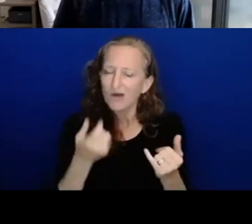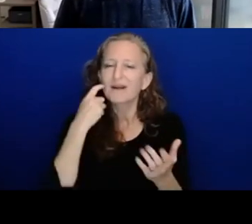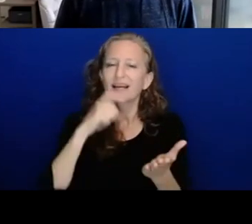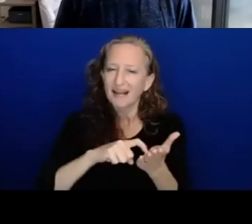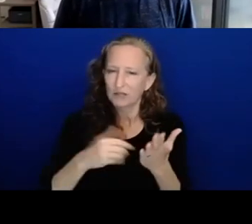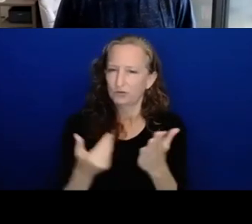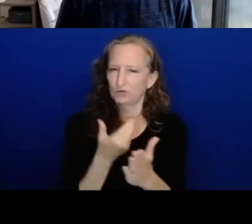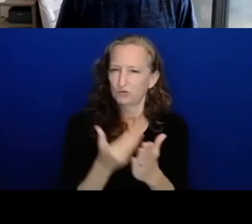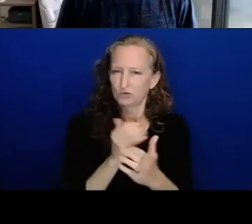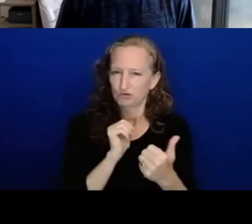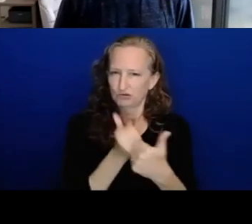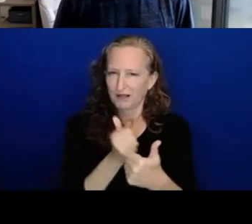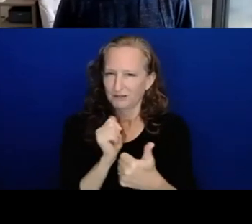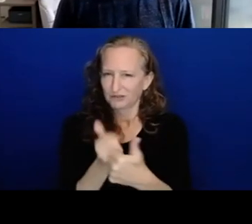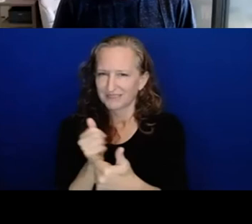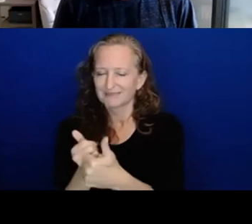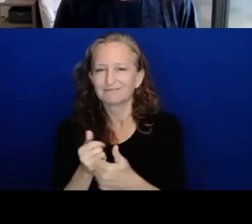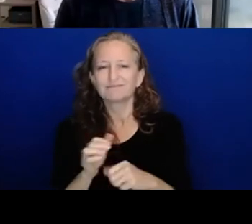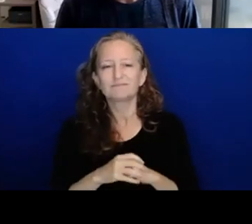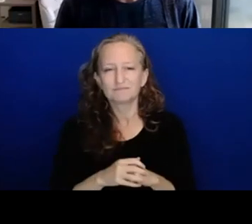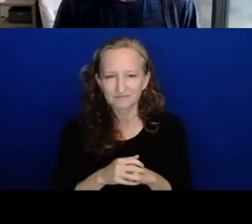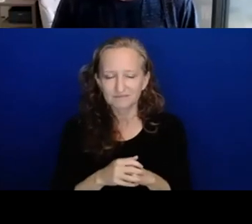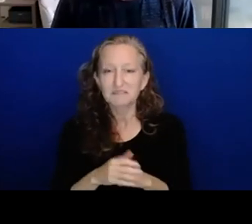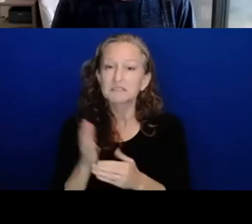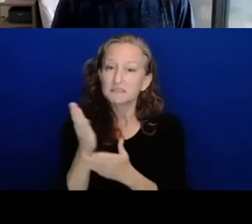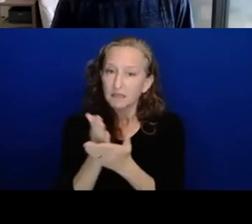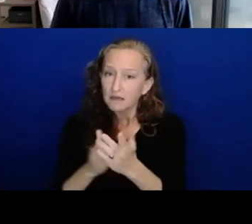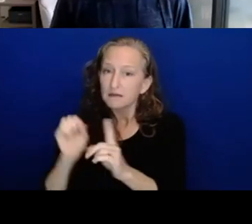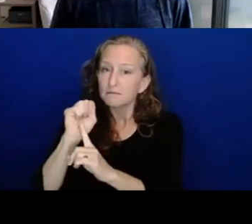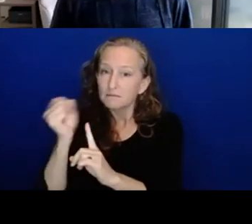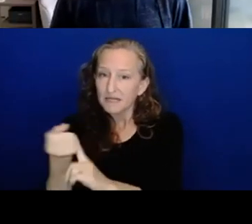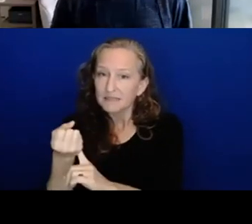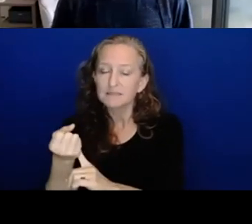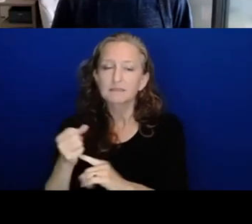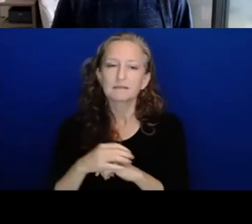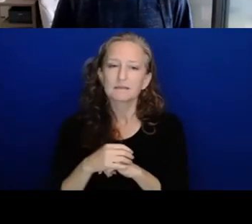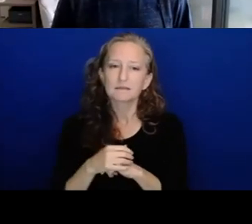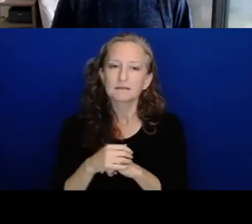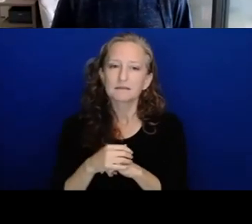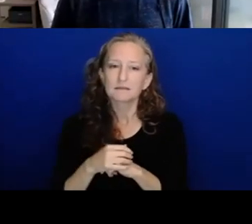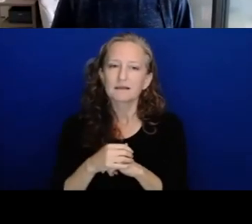in this mostly remote format. You know, in some cases, you know, the blurring of the